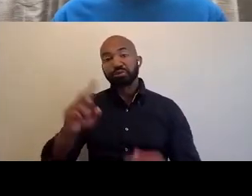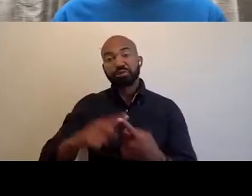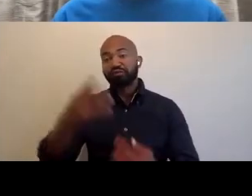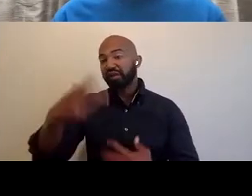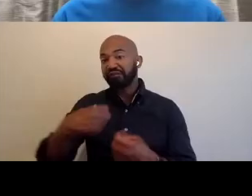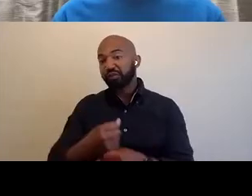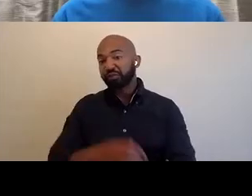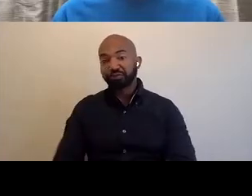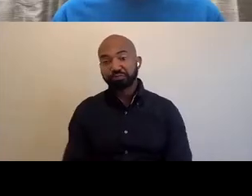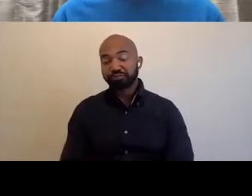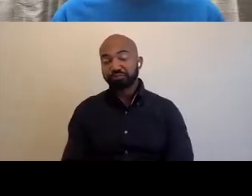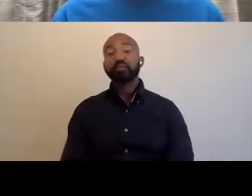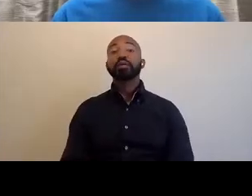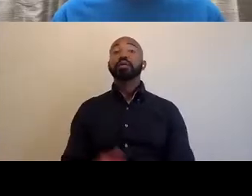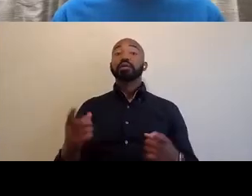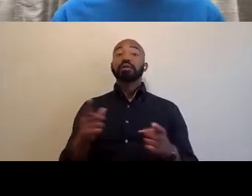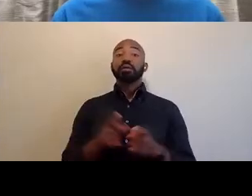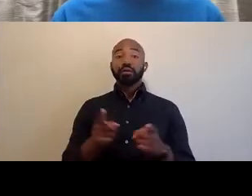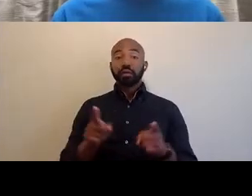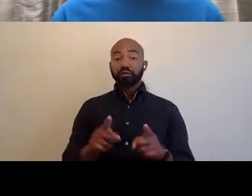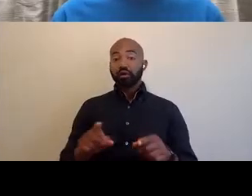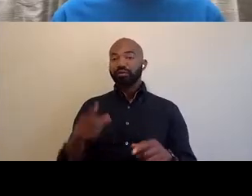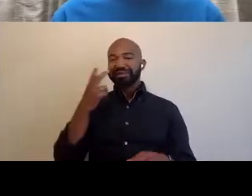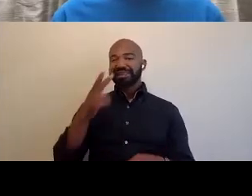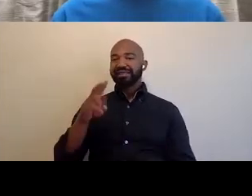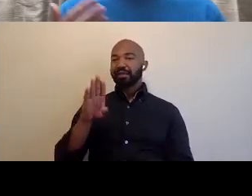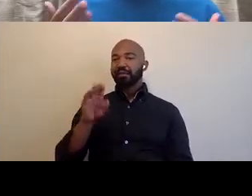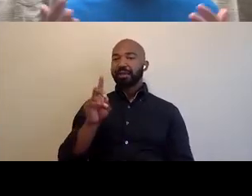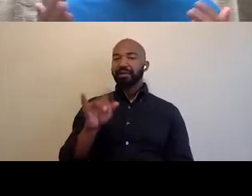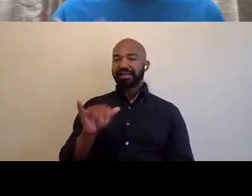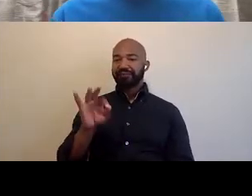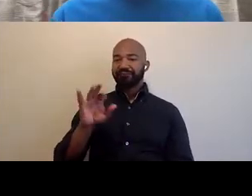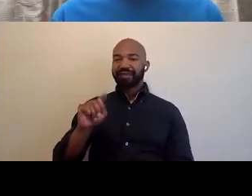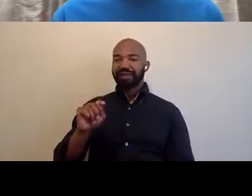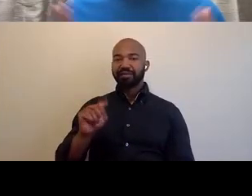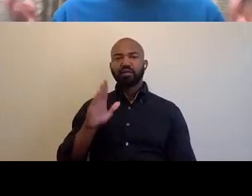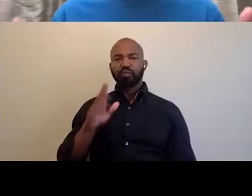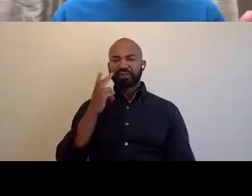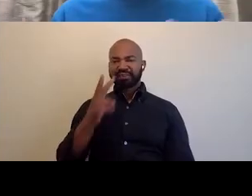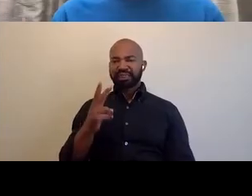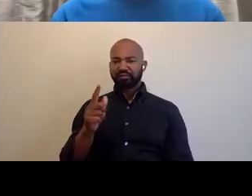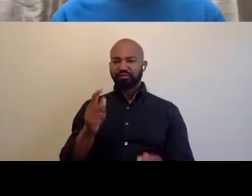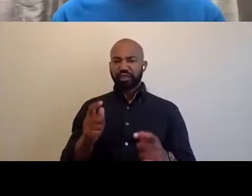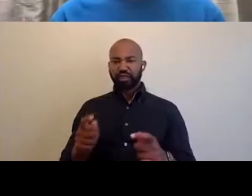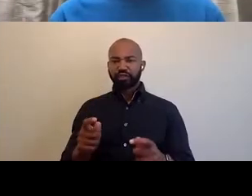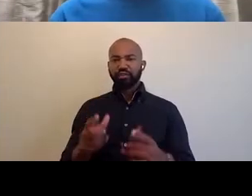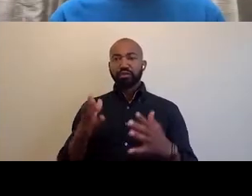So the hips are going to take on a little bit more padding. Things are gonna soften, the lines are gonna soften.